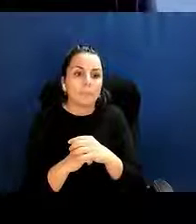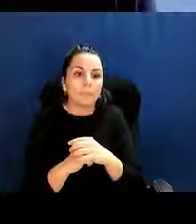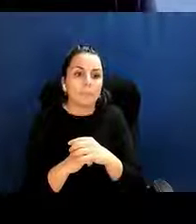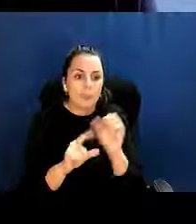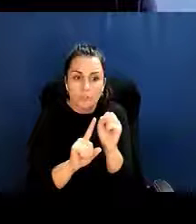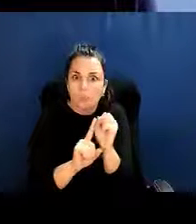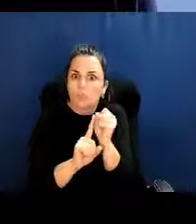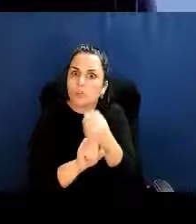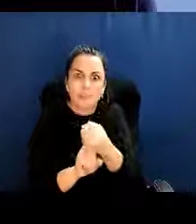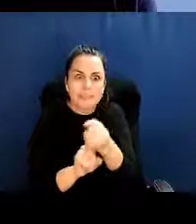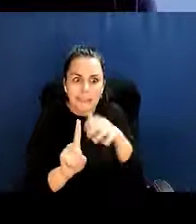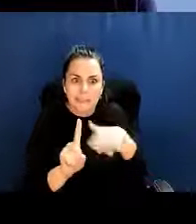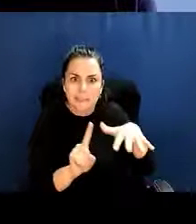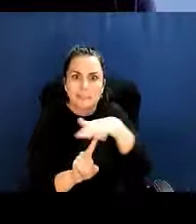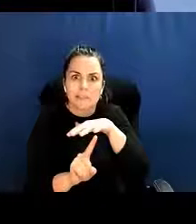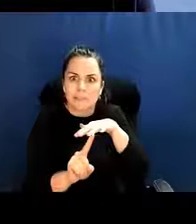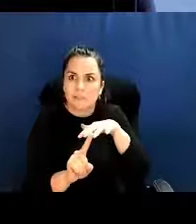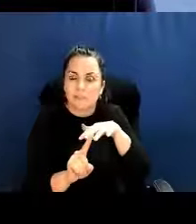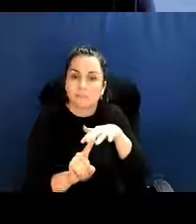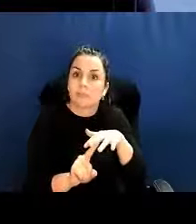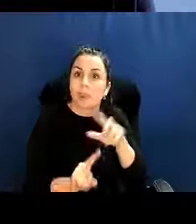in which the risk may occur and who may be impacted.